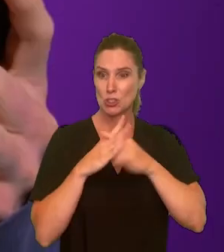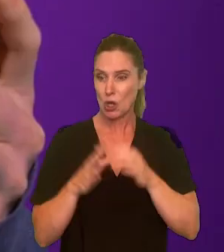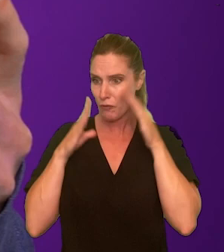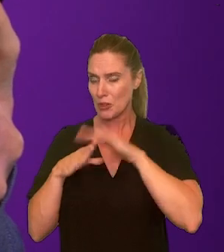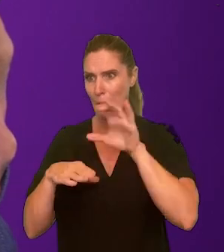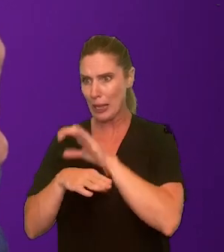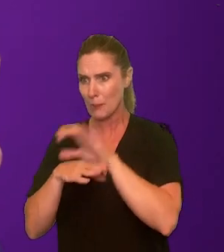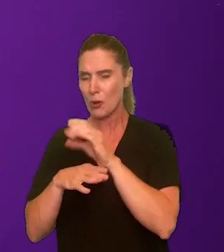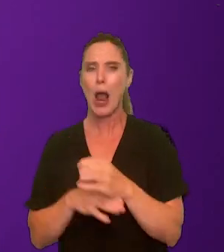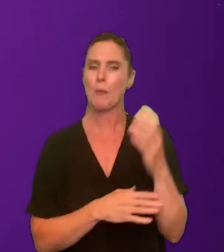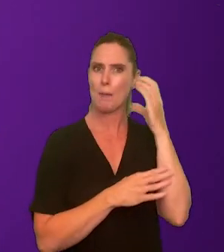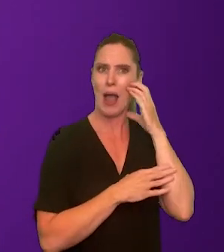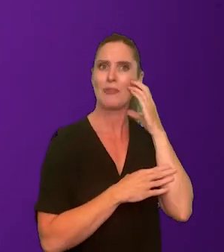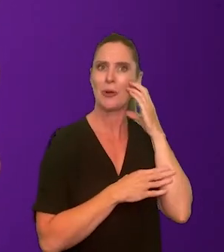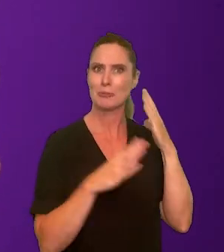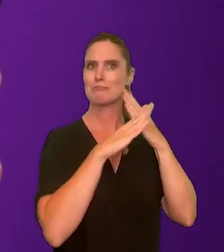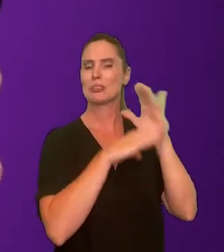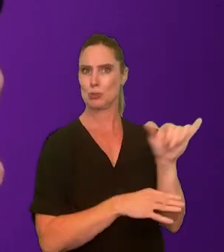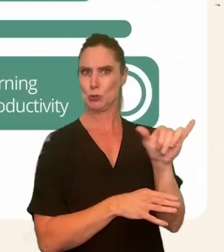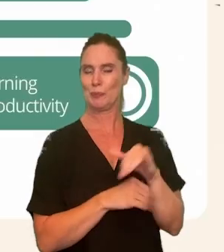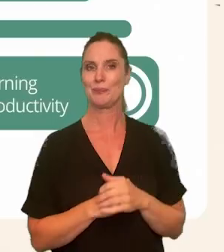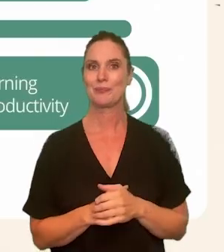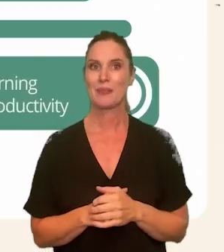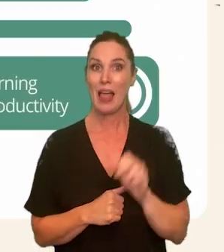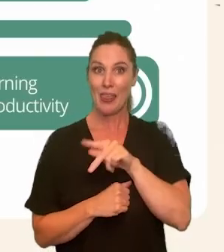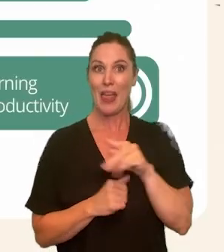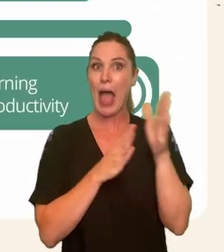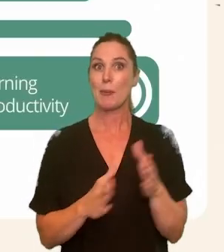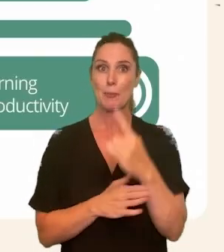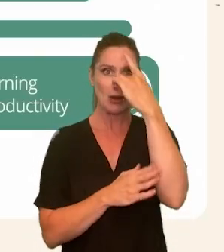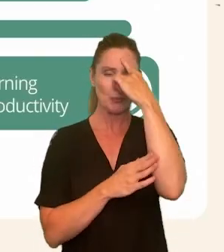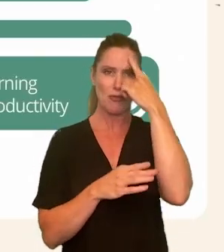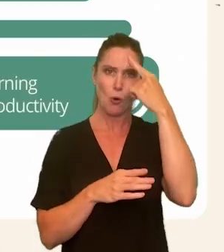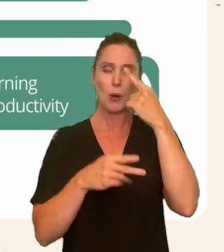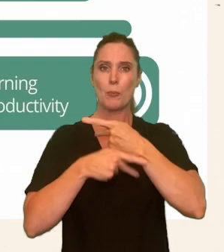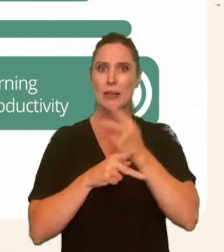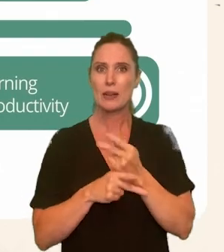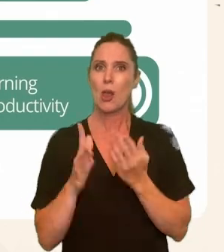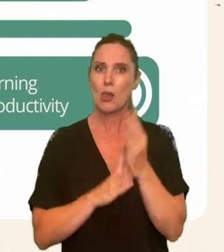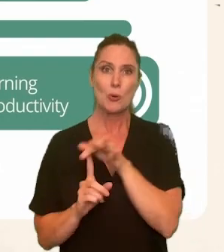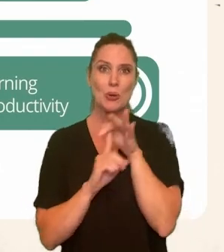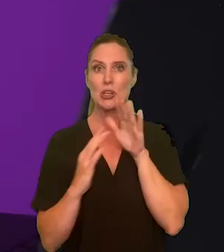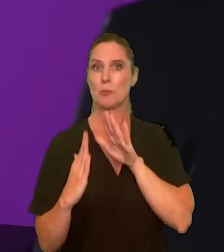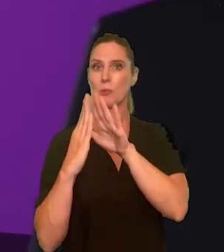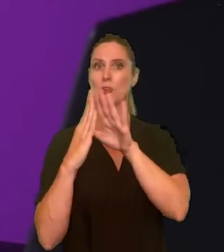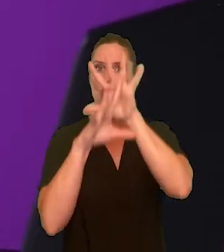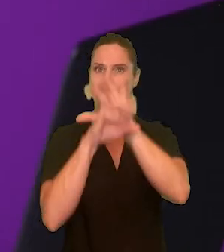I want my phone to be free of distractions, too. The app also prepares the brain for productivity through a unique approach to habit formation.